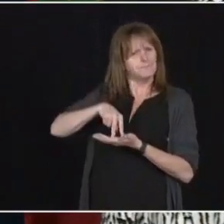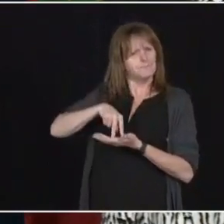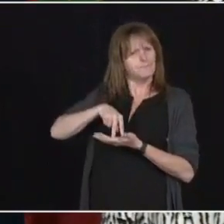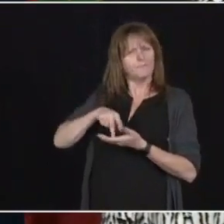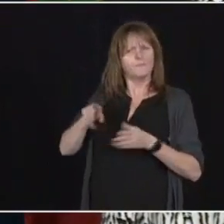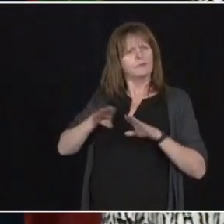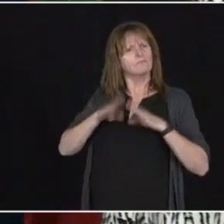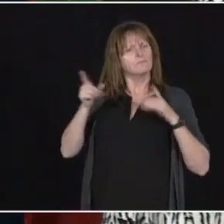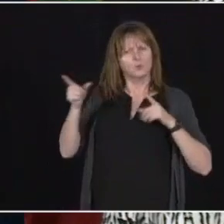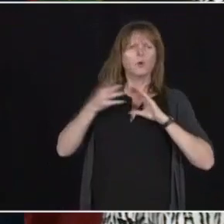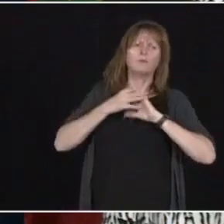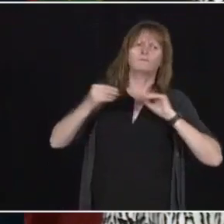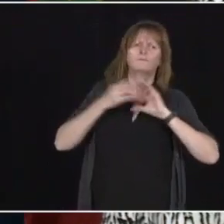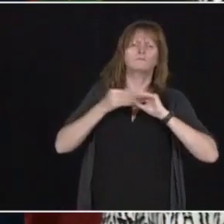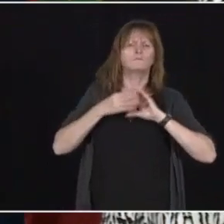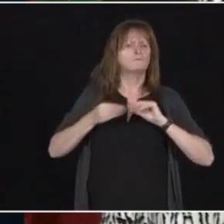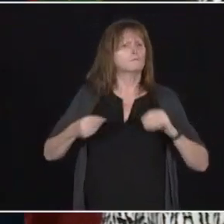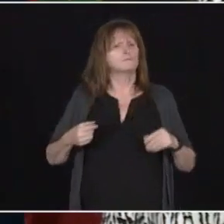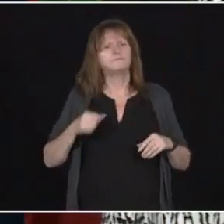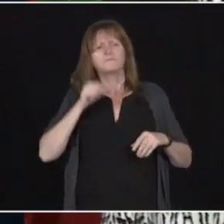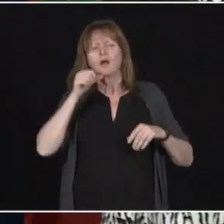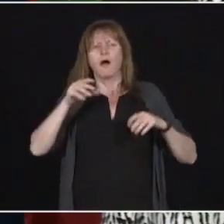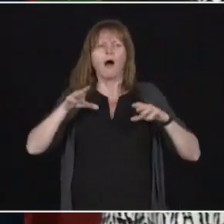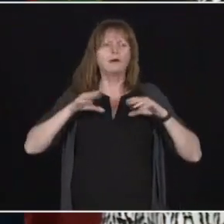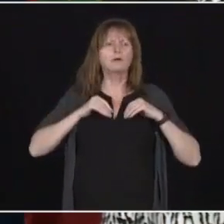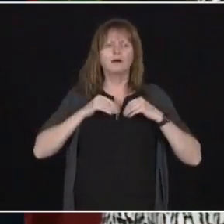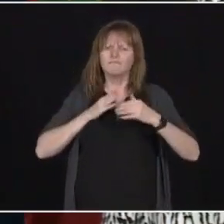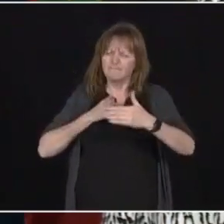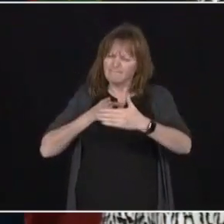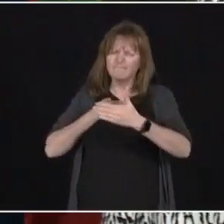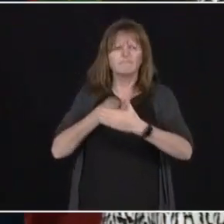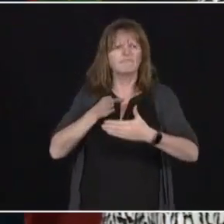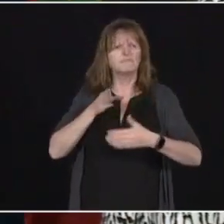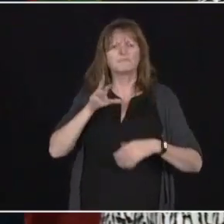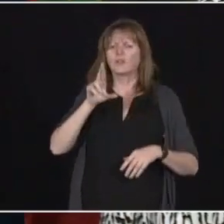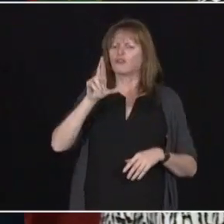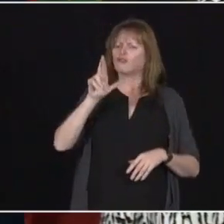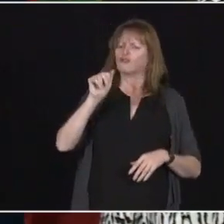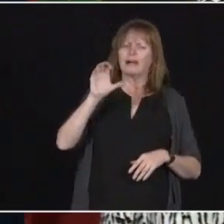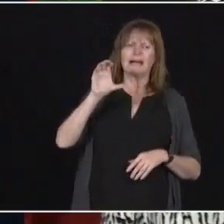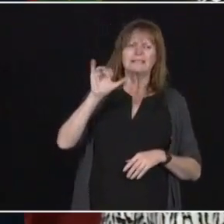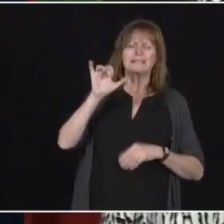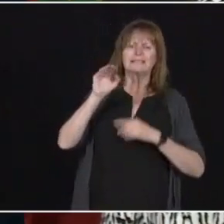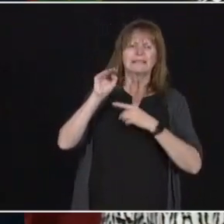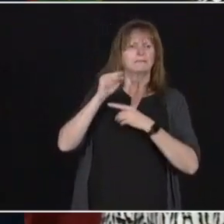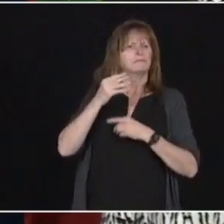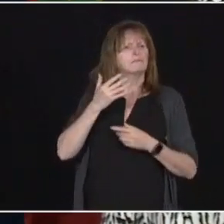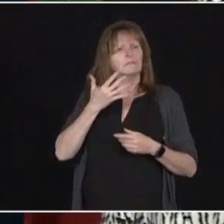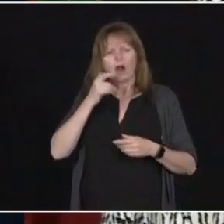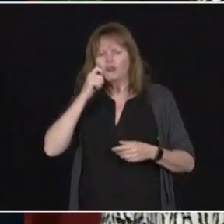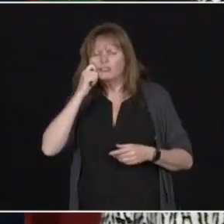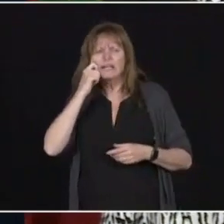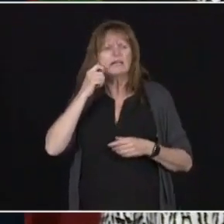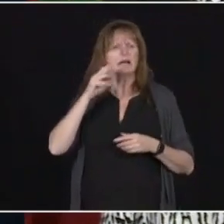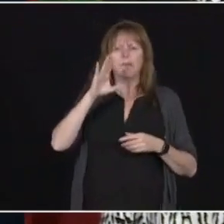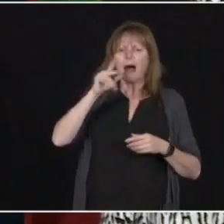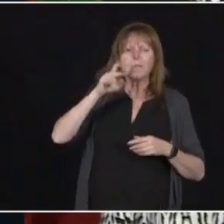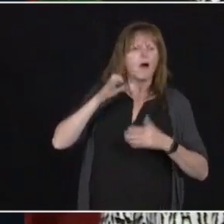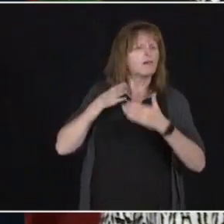saying that there was no place for racism in Ontario. I tweeted it out and my feet lit up with people pointing out that your government